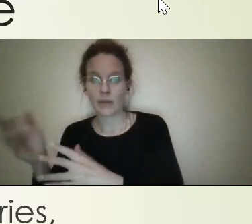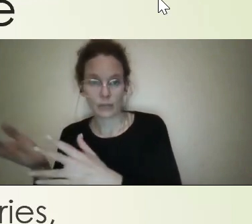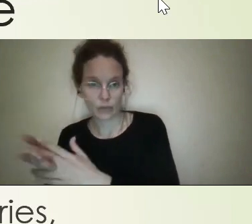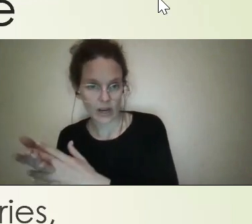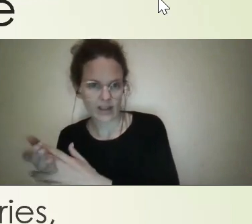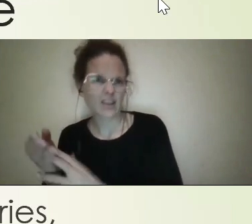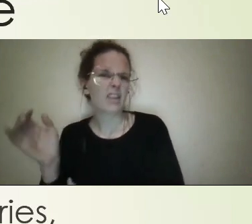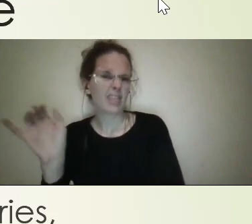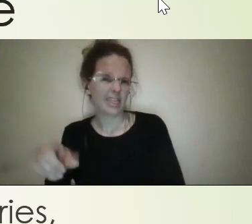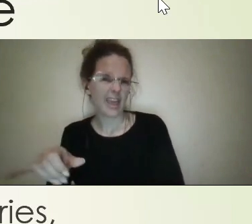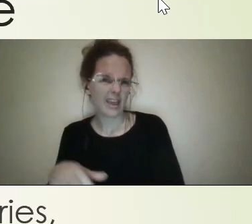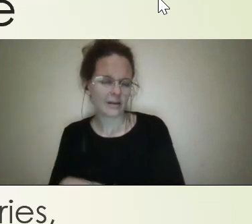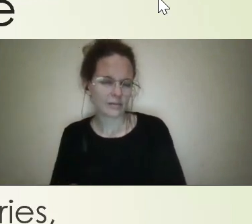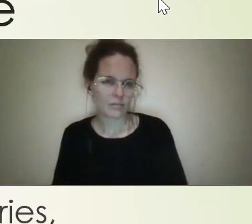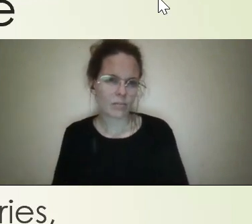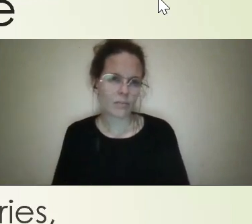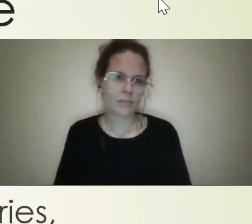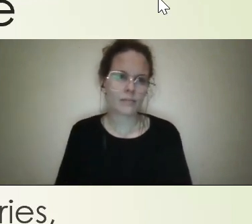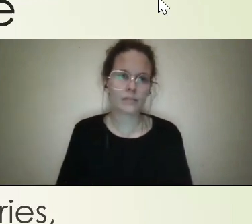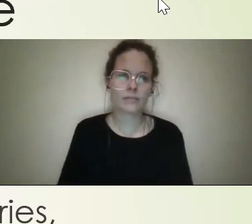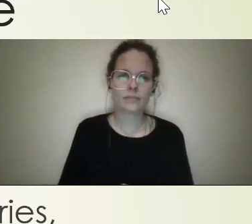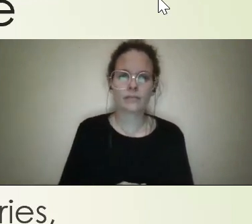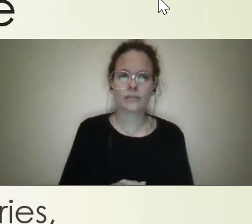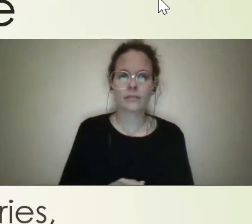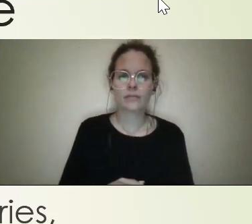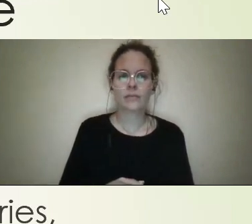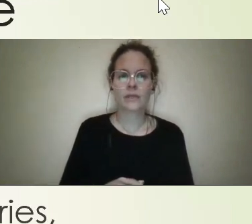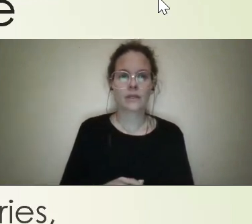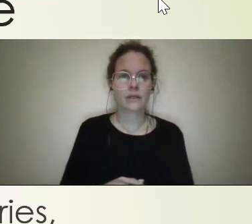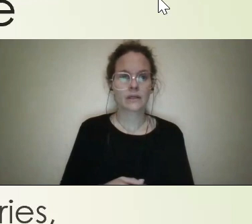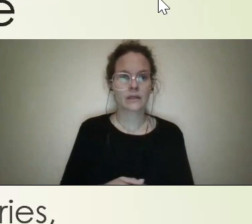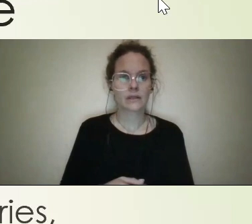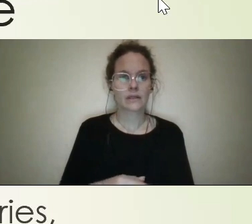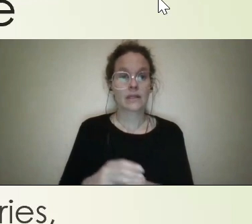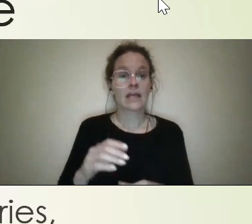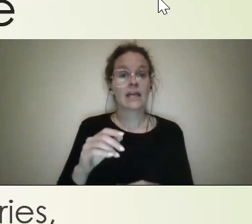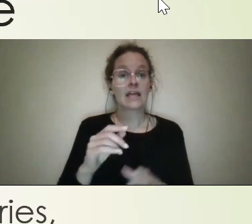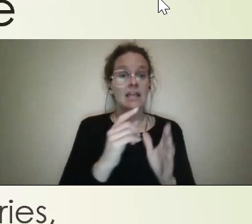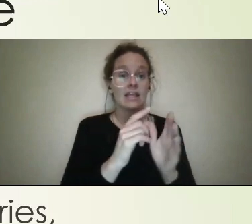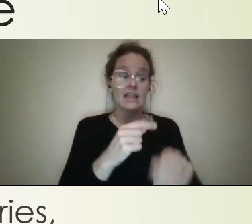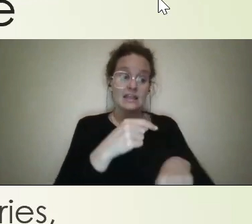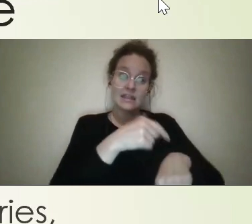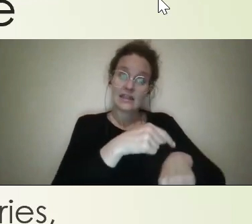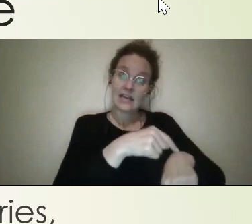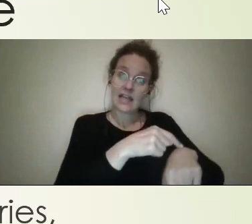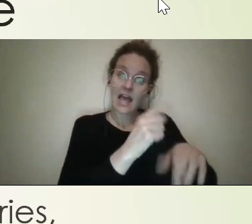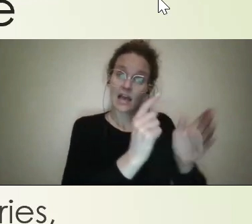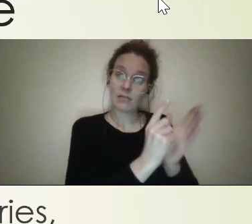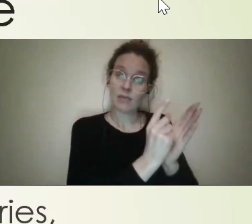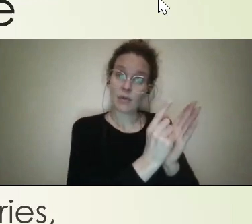that. Those clocks are the prompt that they need to stay focused for that amount of time.